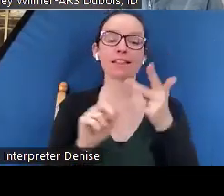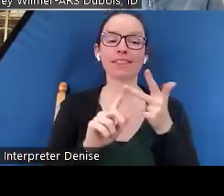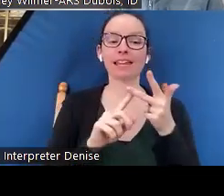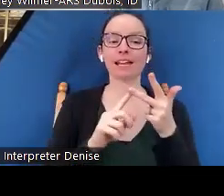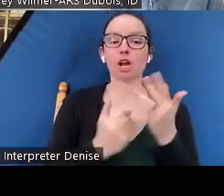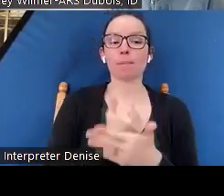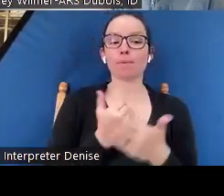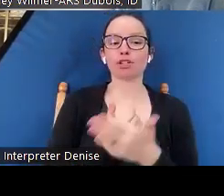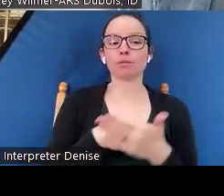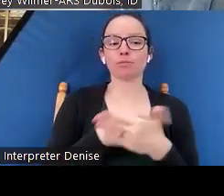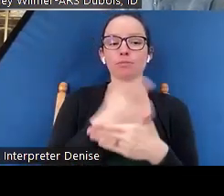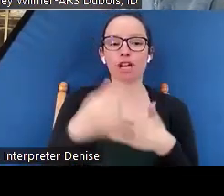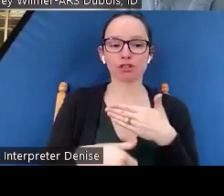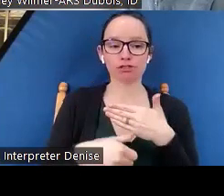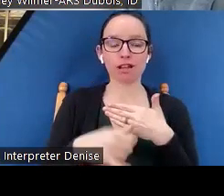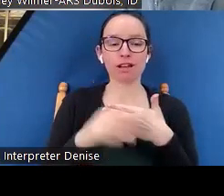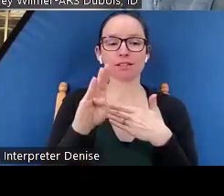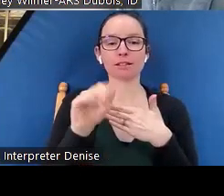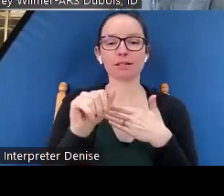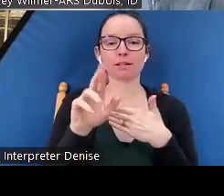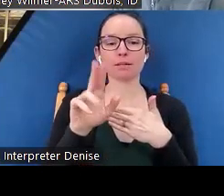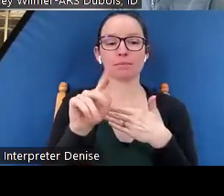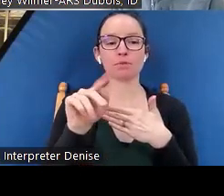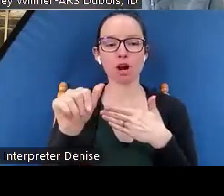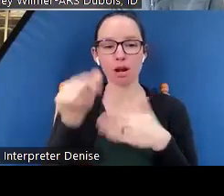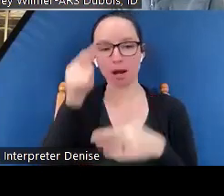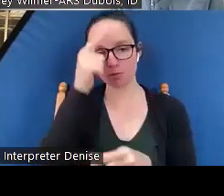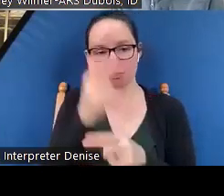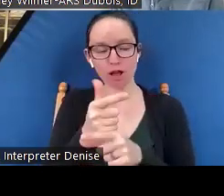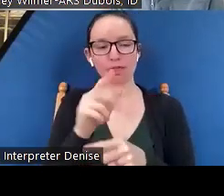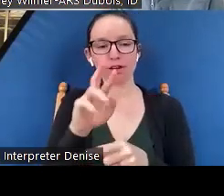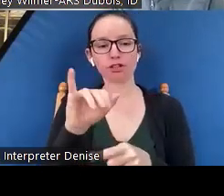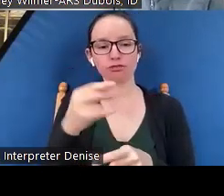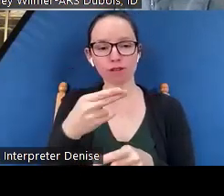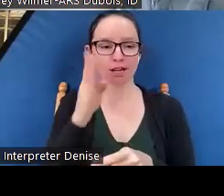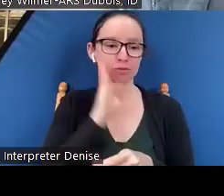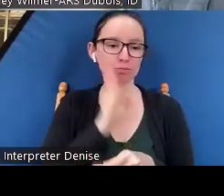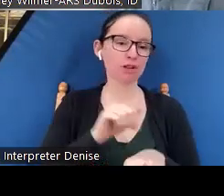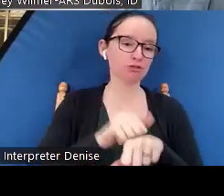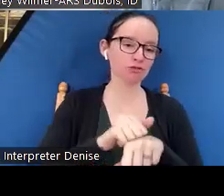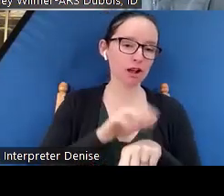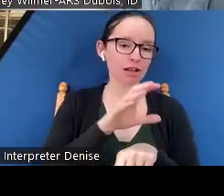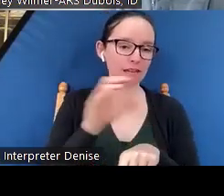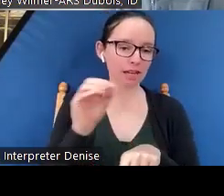Brown and Rock counties in Nebraska and here at the US Sheep Experiment Station in Idaho and Montana.